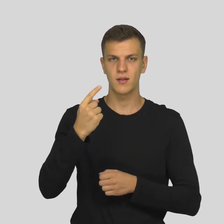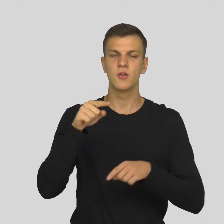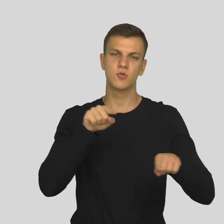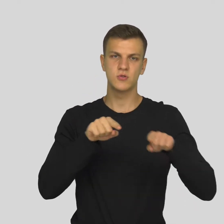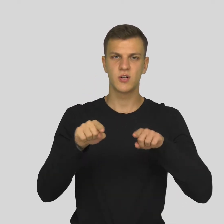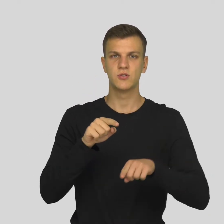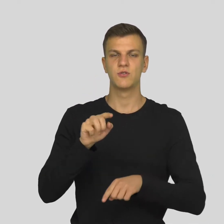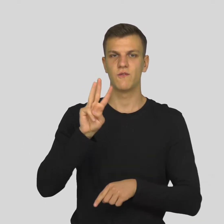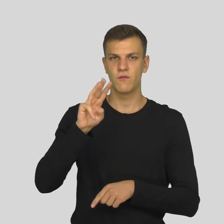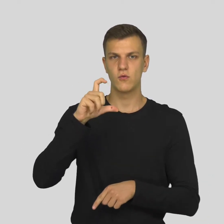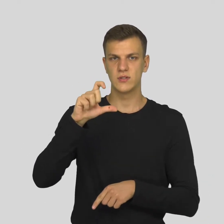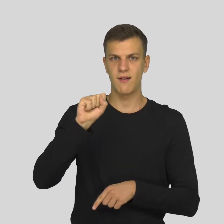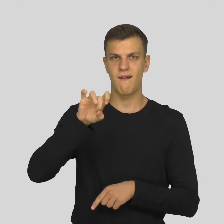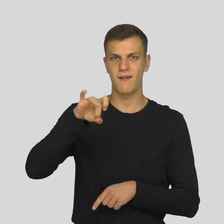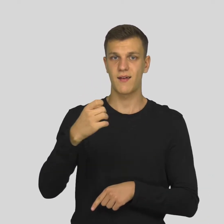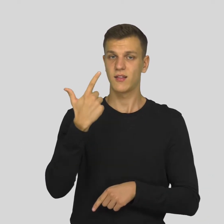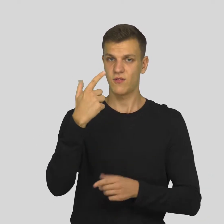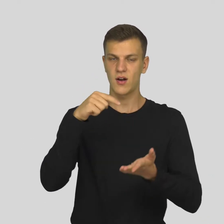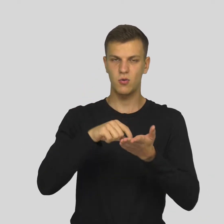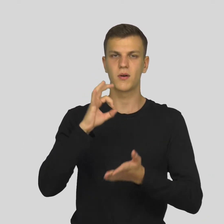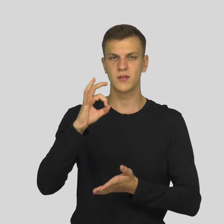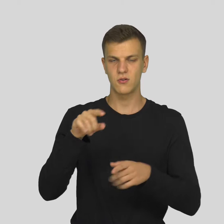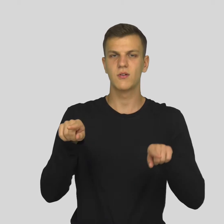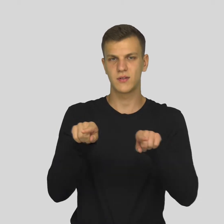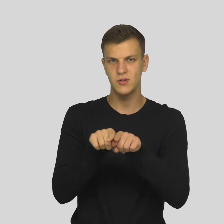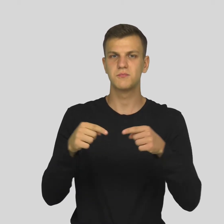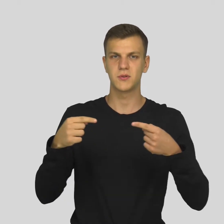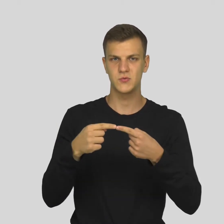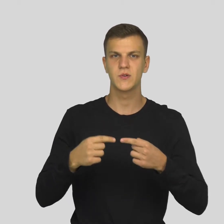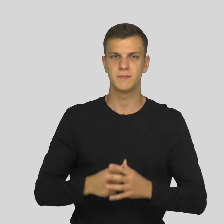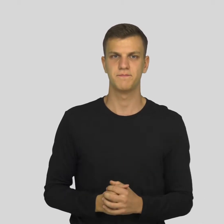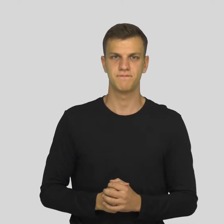it automatically meets the requirements of WCAG 2.0.